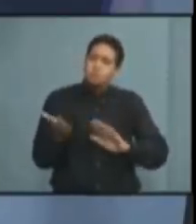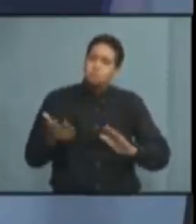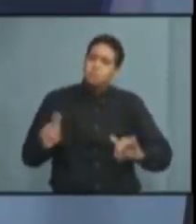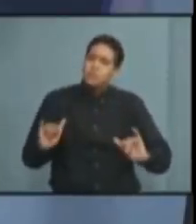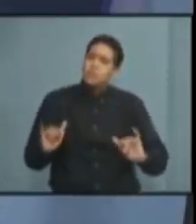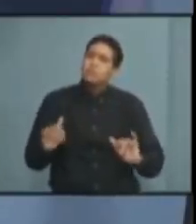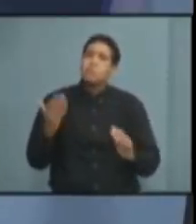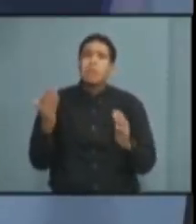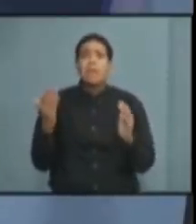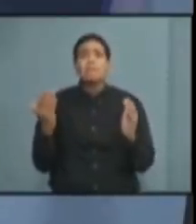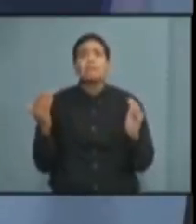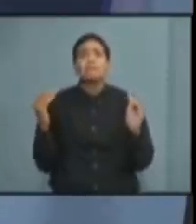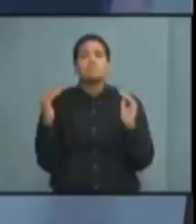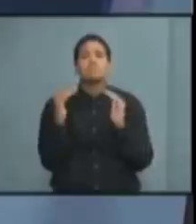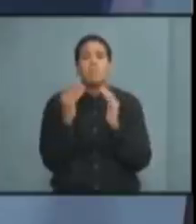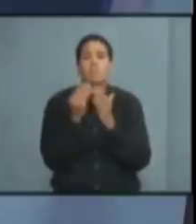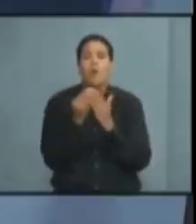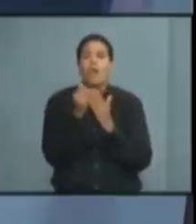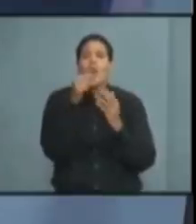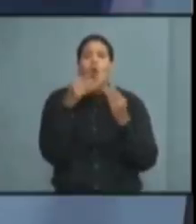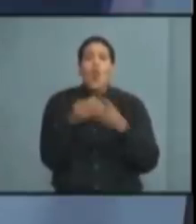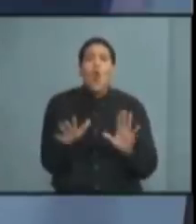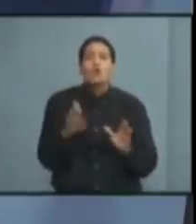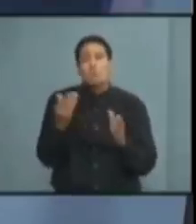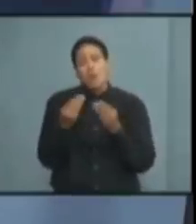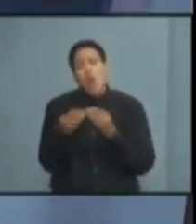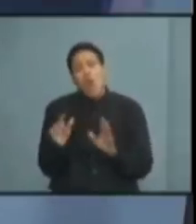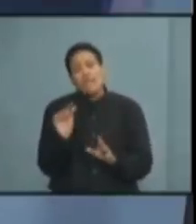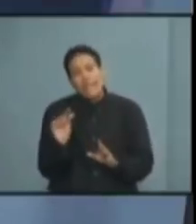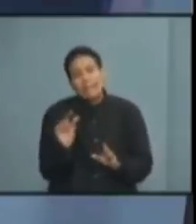break even maybe they can they make a loss what they can sustain it for a